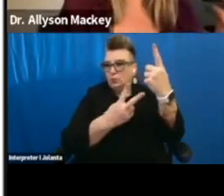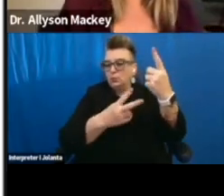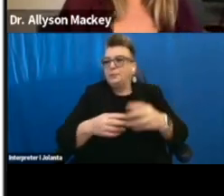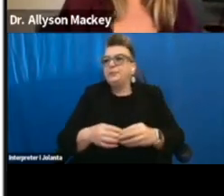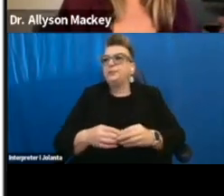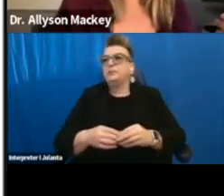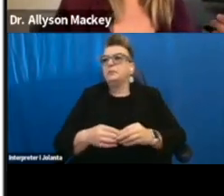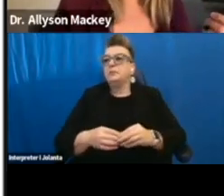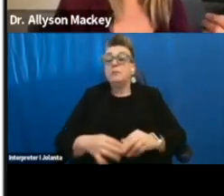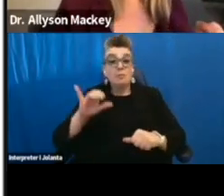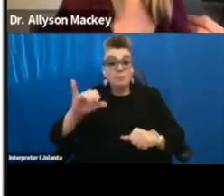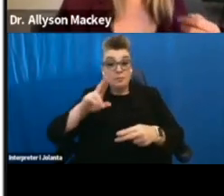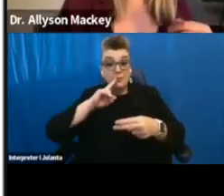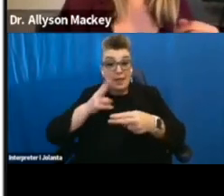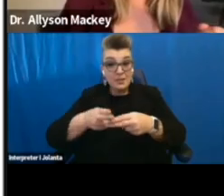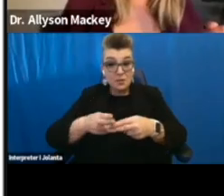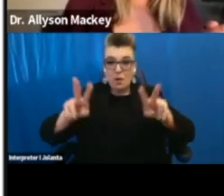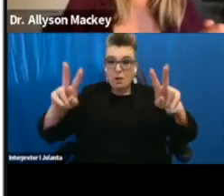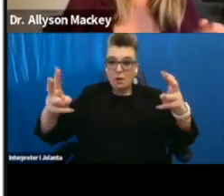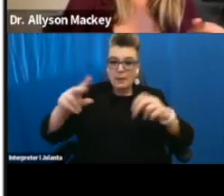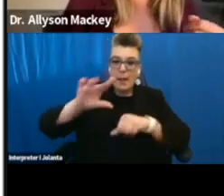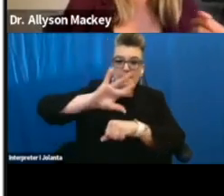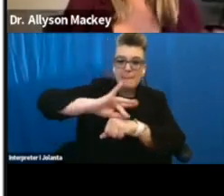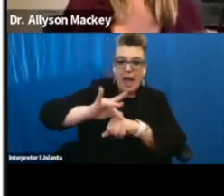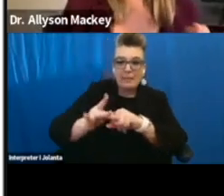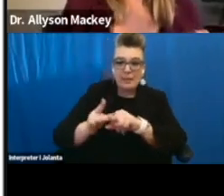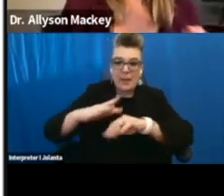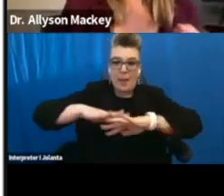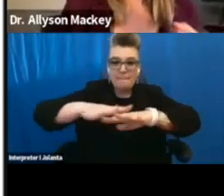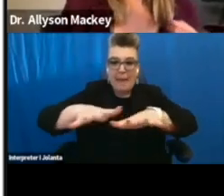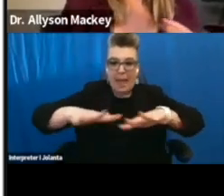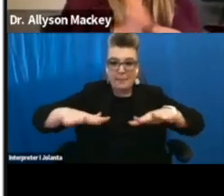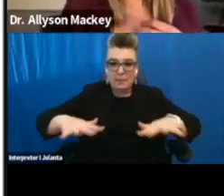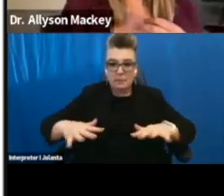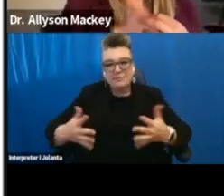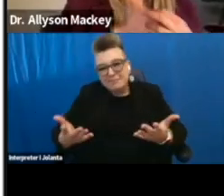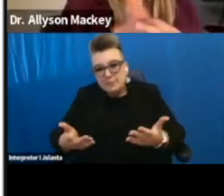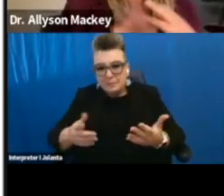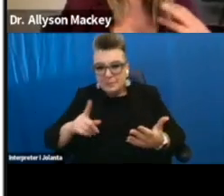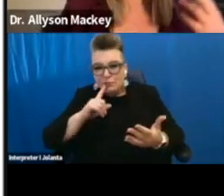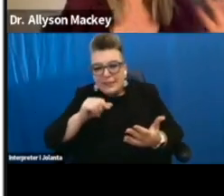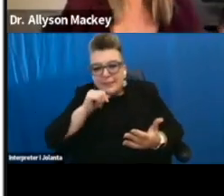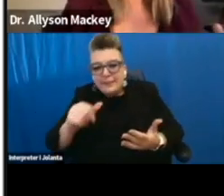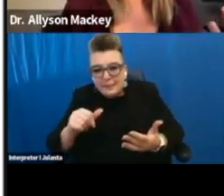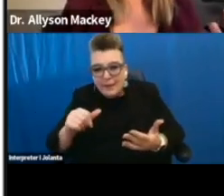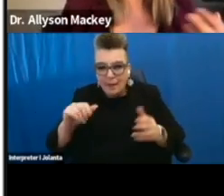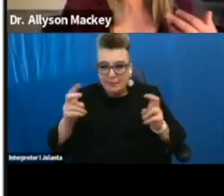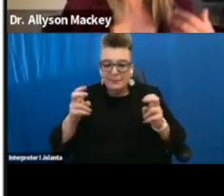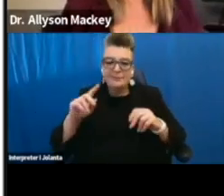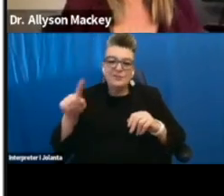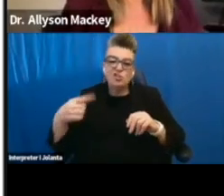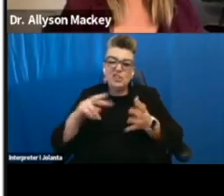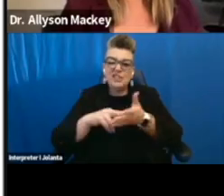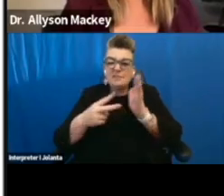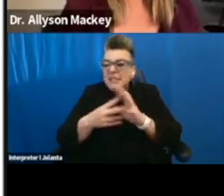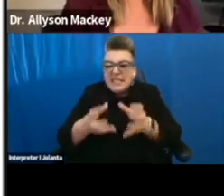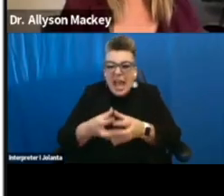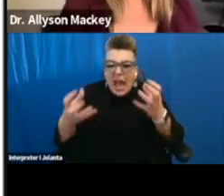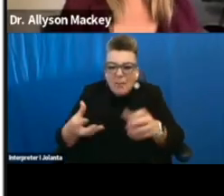this is called a myelin map it is not really it's really just how much stuff there is in